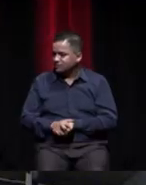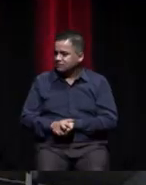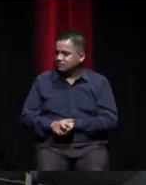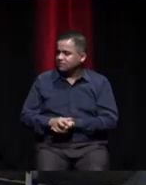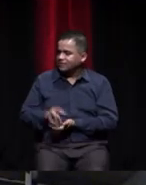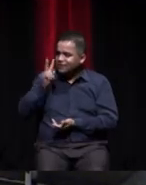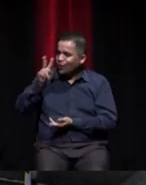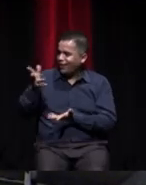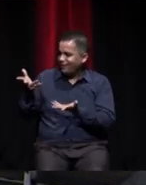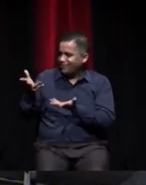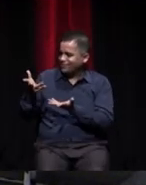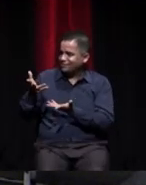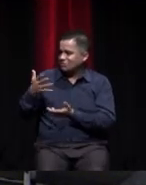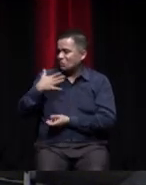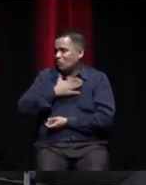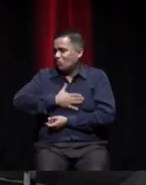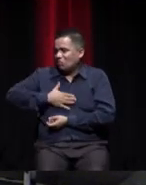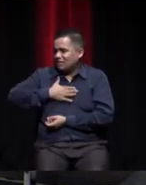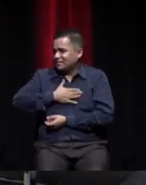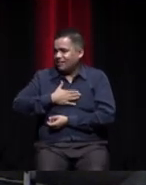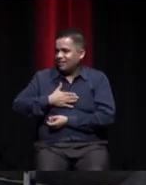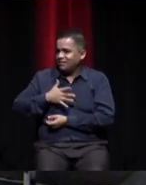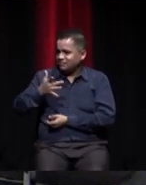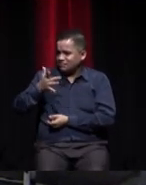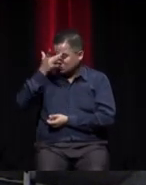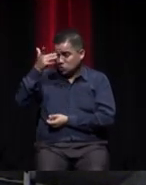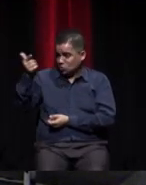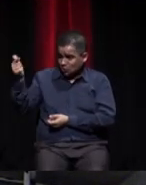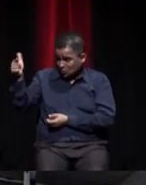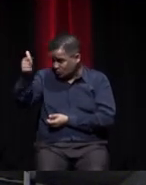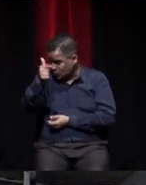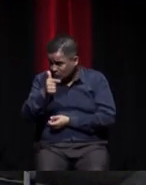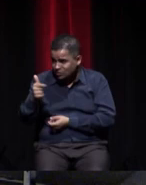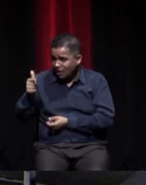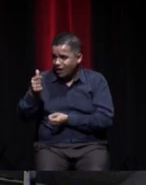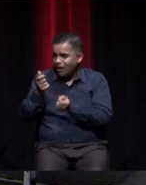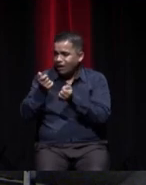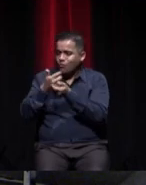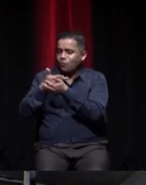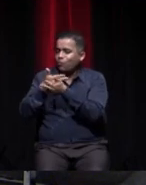Too many people are having pleasure. It's too much. It's excessive.